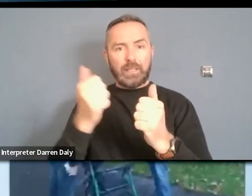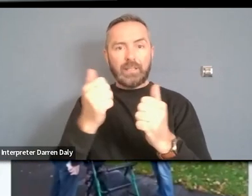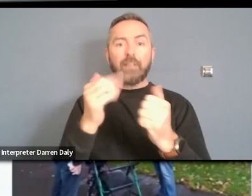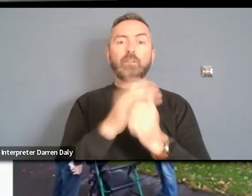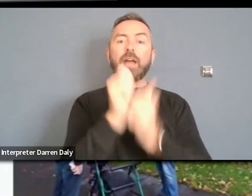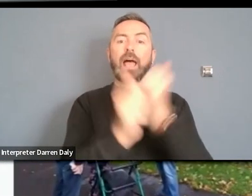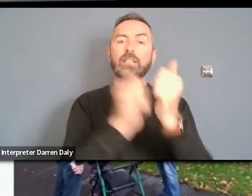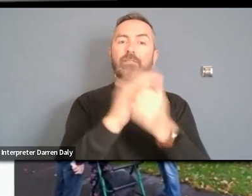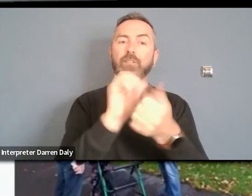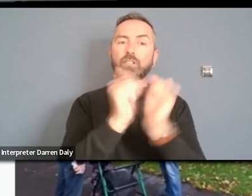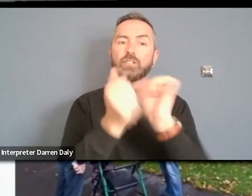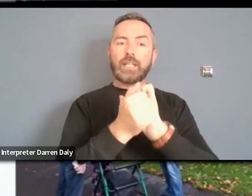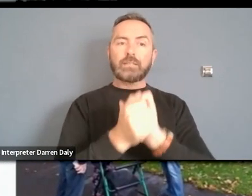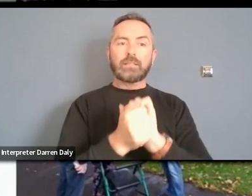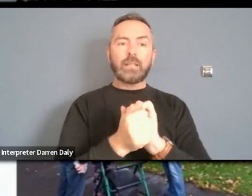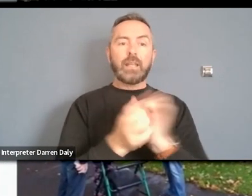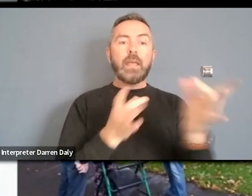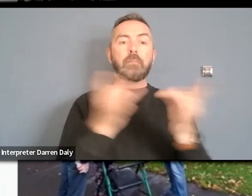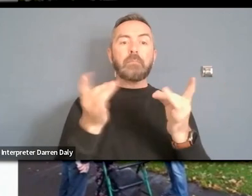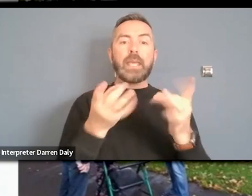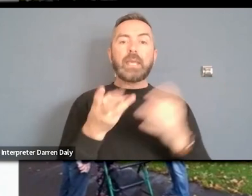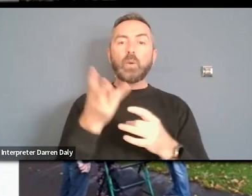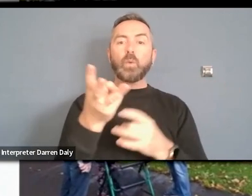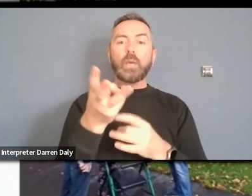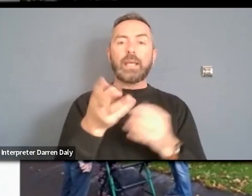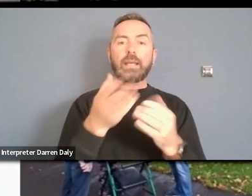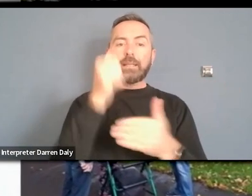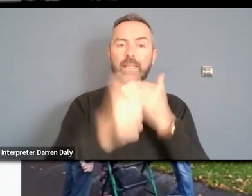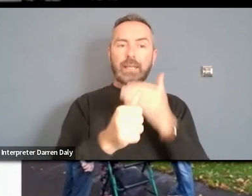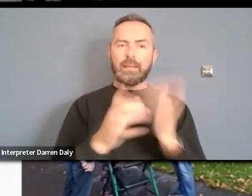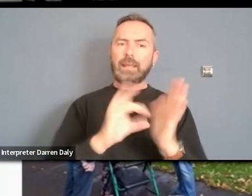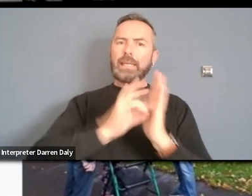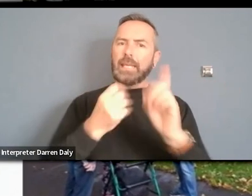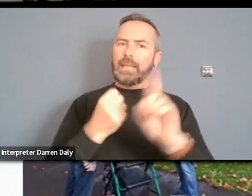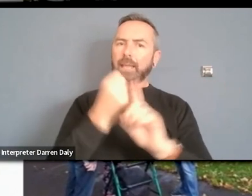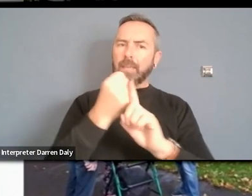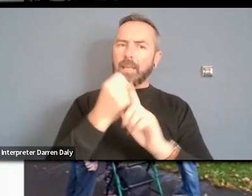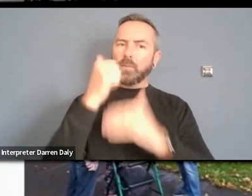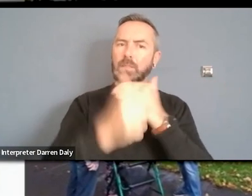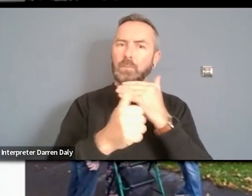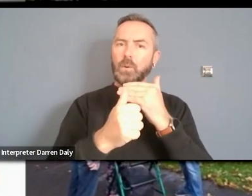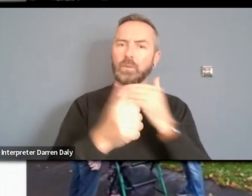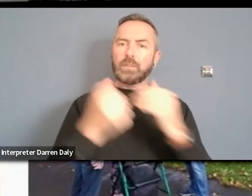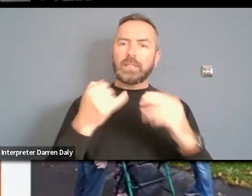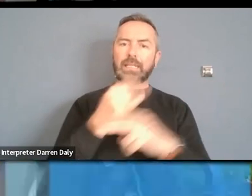Make Way Day is a key campaign we support in Hartstown and across the CRC every year.